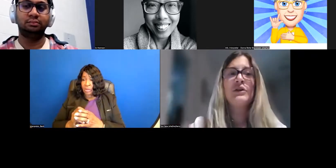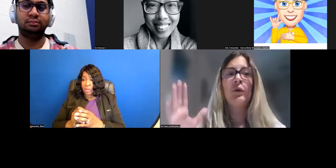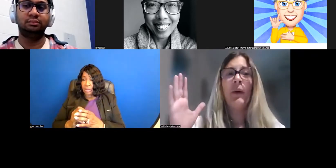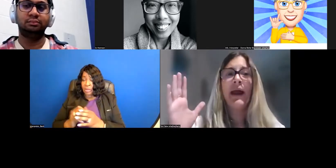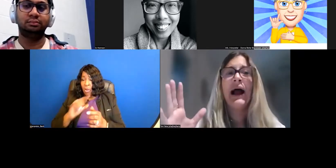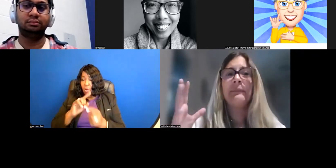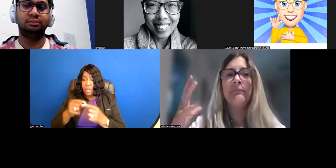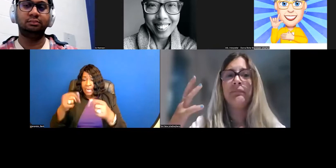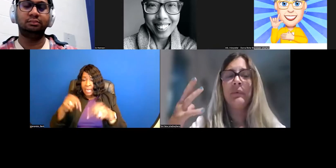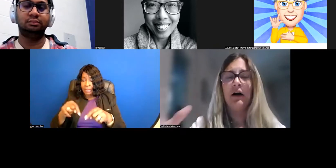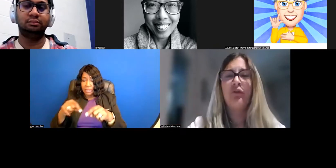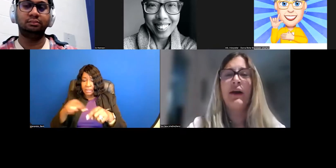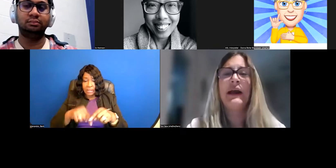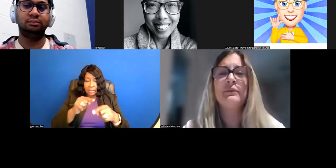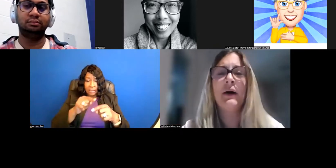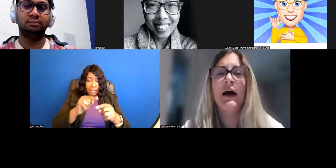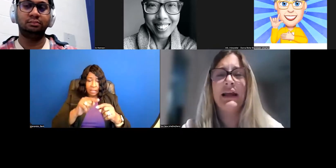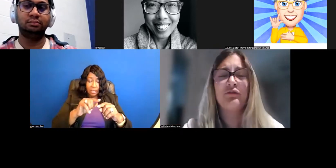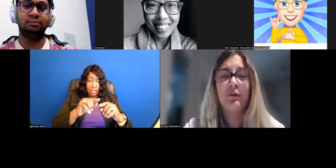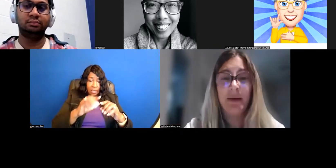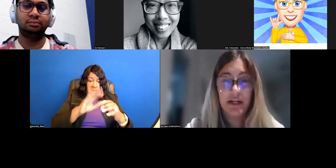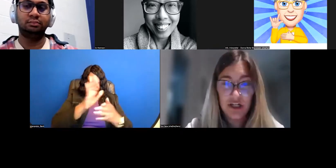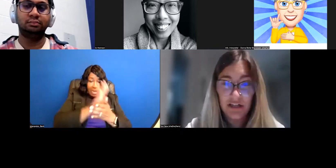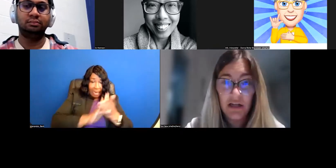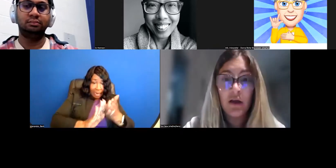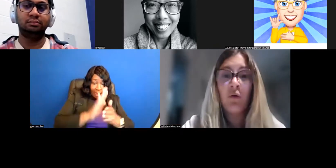So the way I framed my information